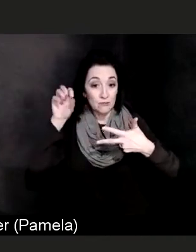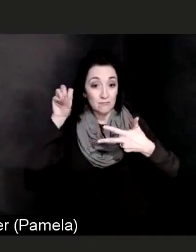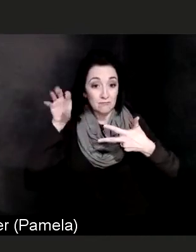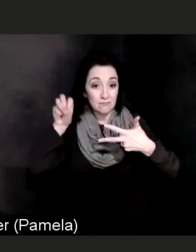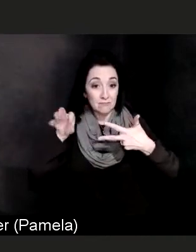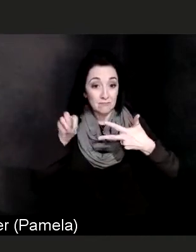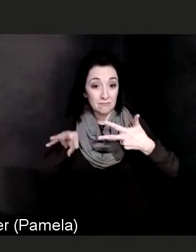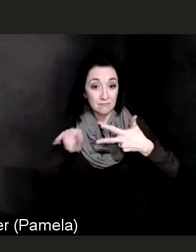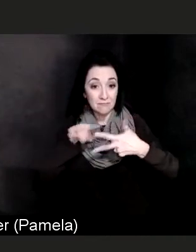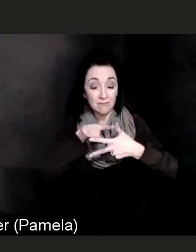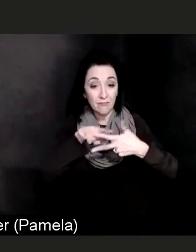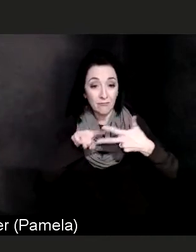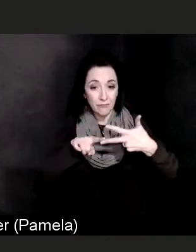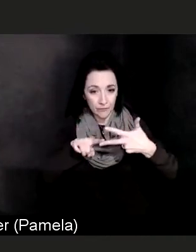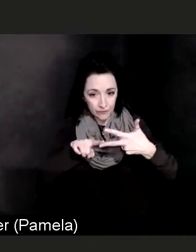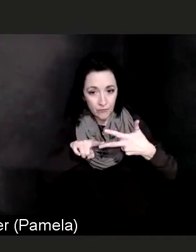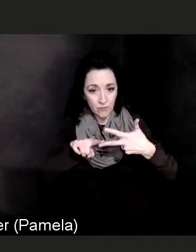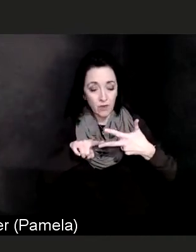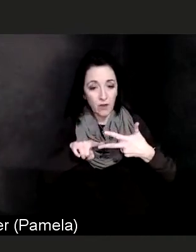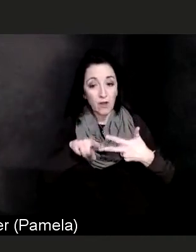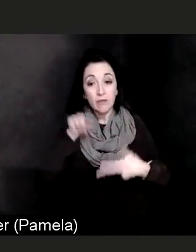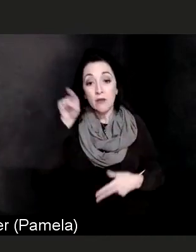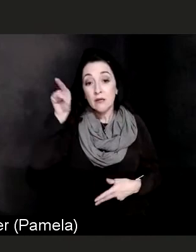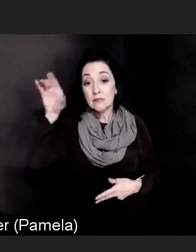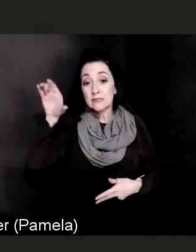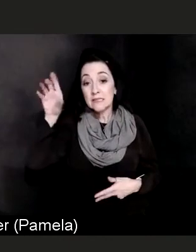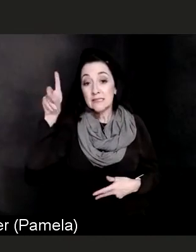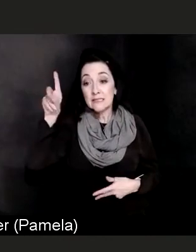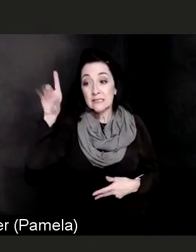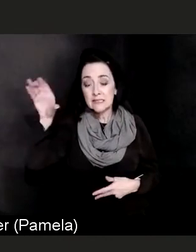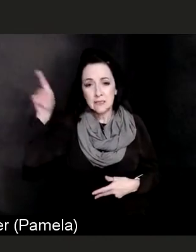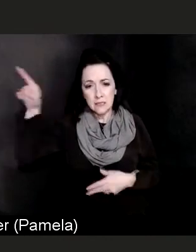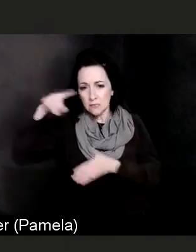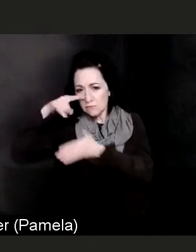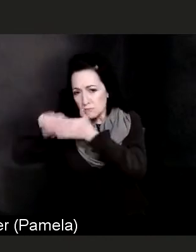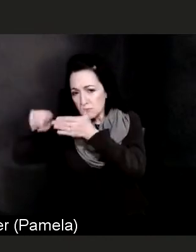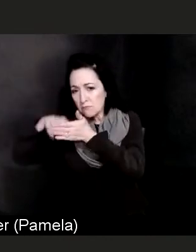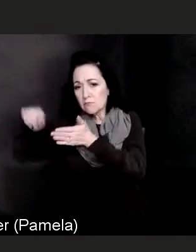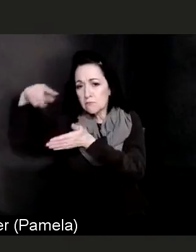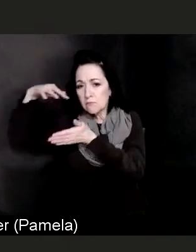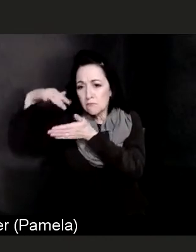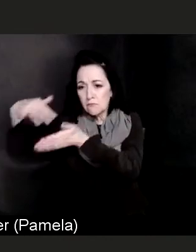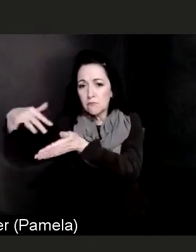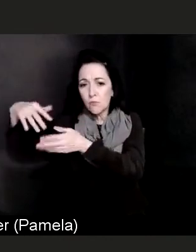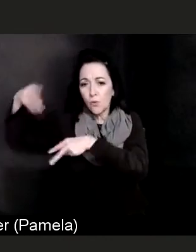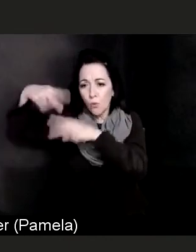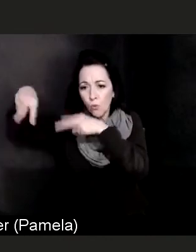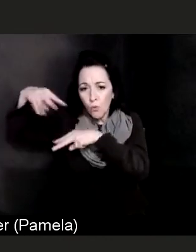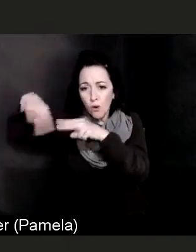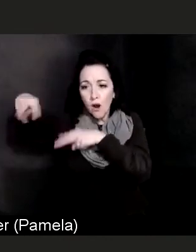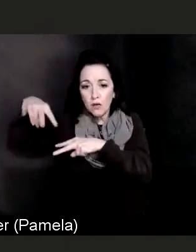that had been followed by the Centers for Disease Control have all been identified within the United States.